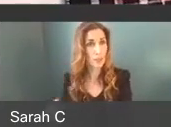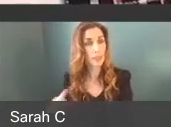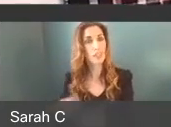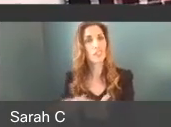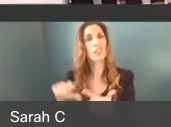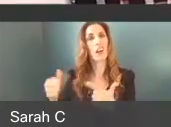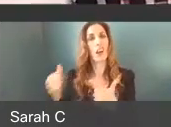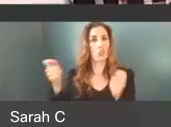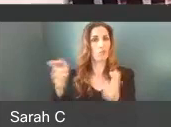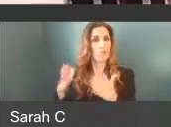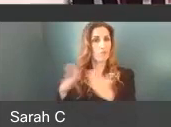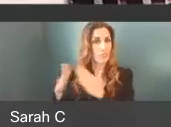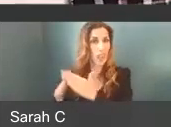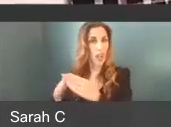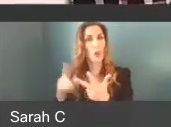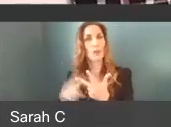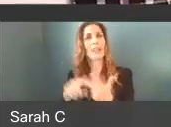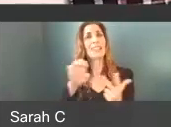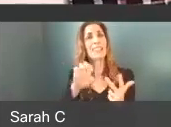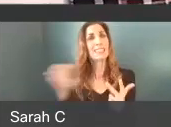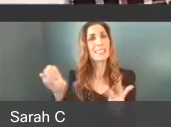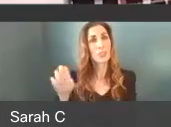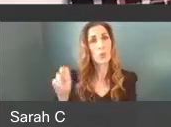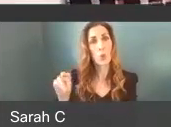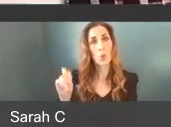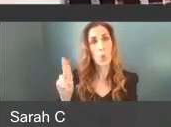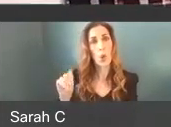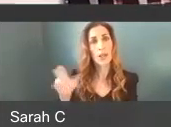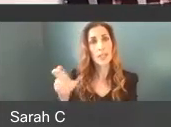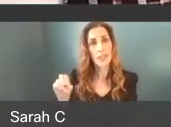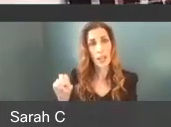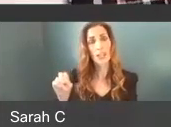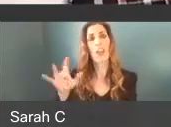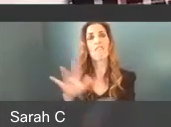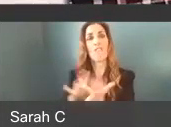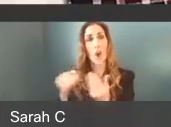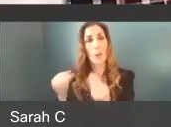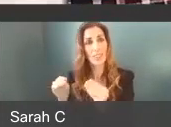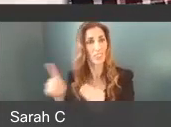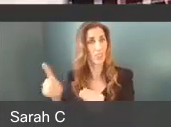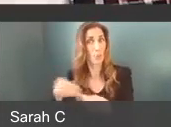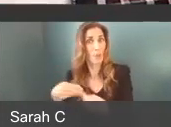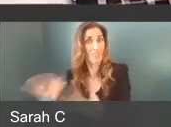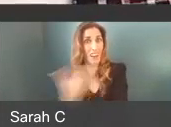and East Norriton Pharmacy to provide a clinic in the heart of the city and it will continue